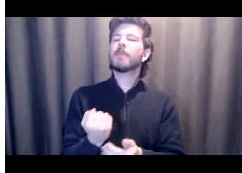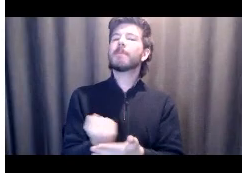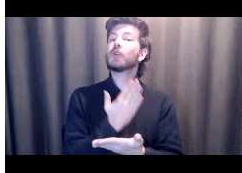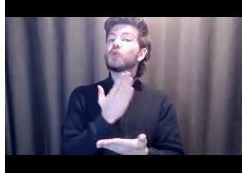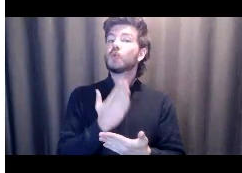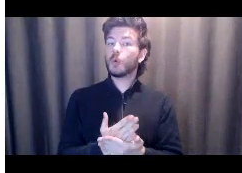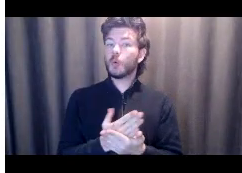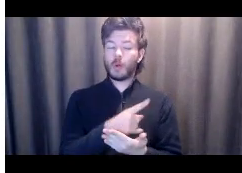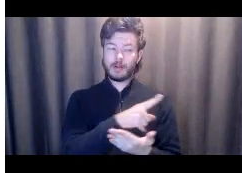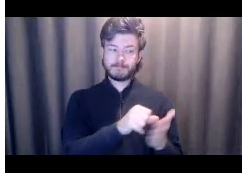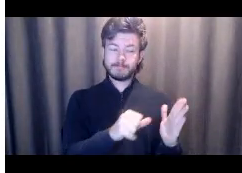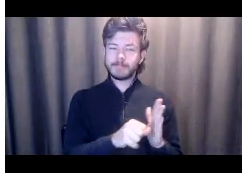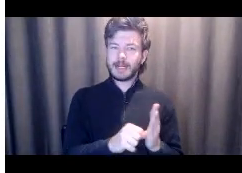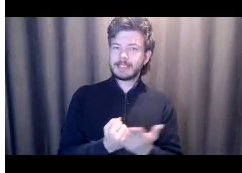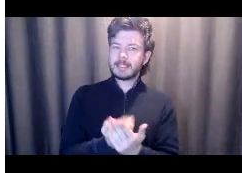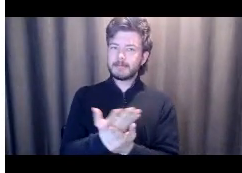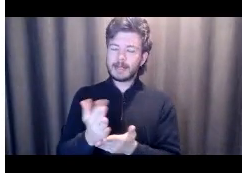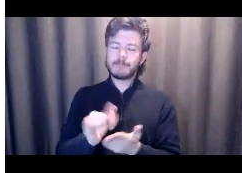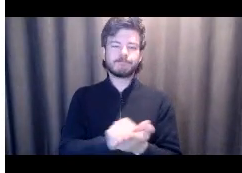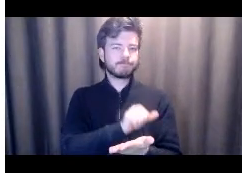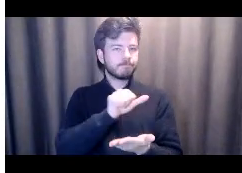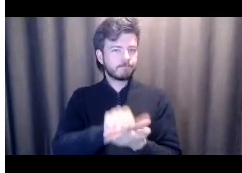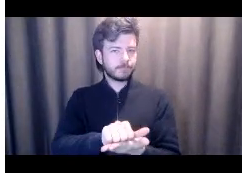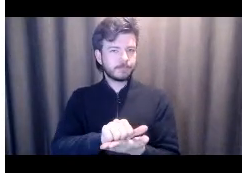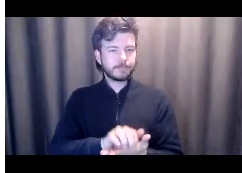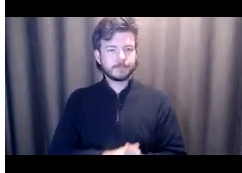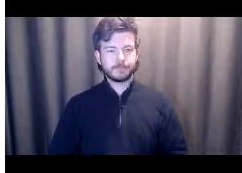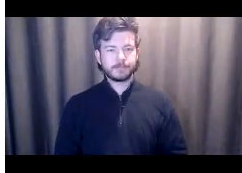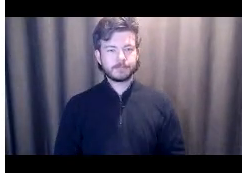When we review a claim, we'll talk to participants